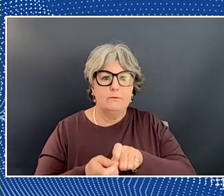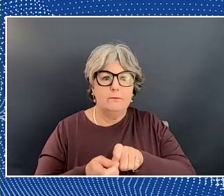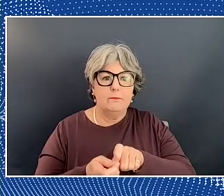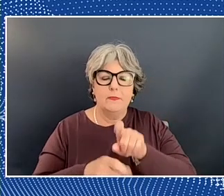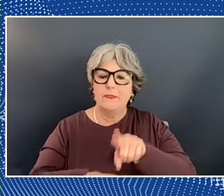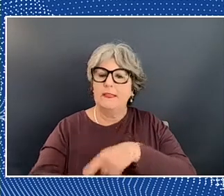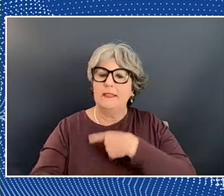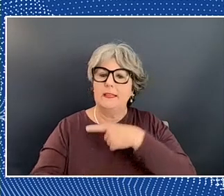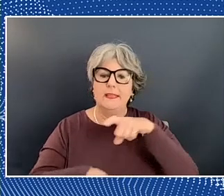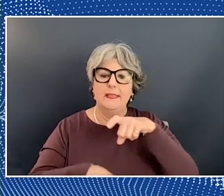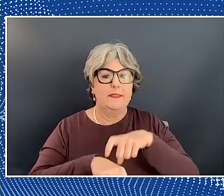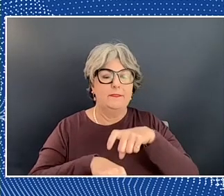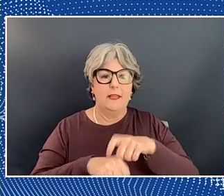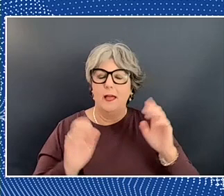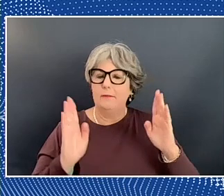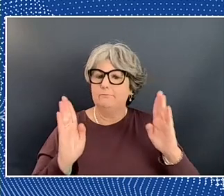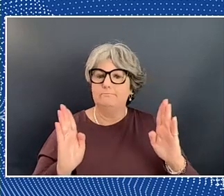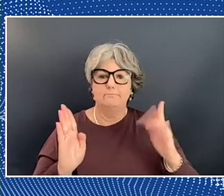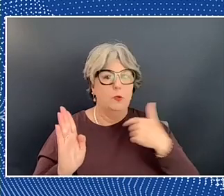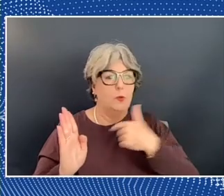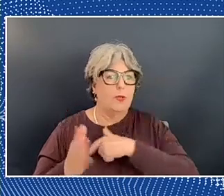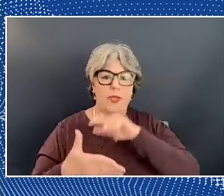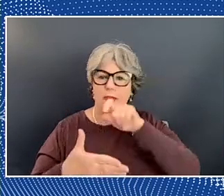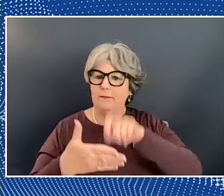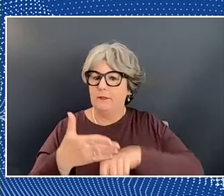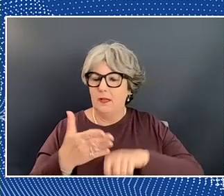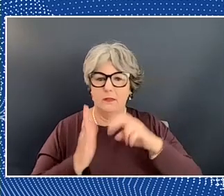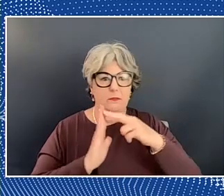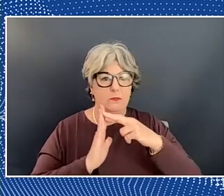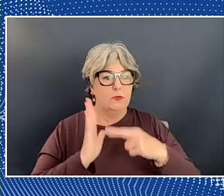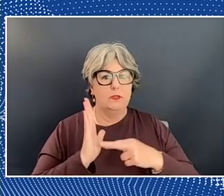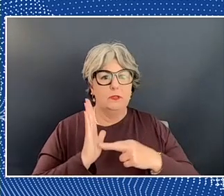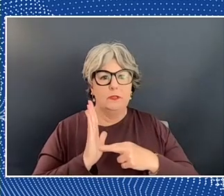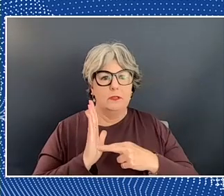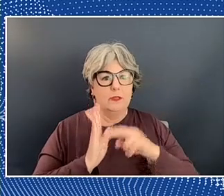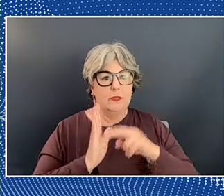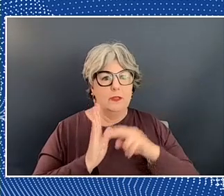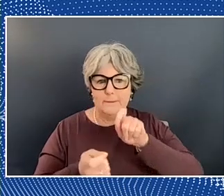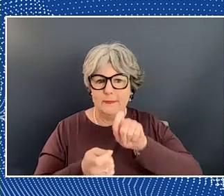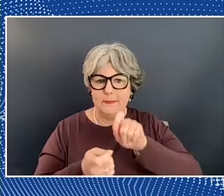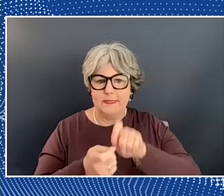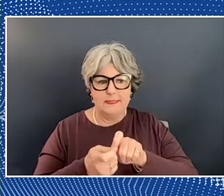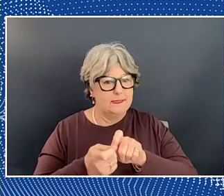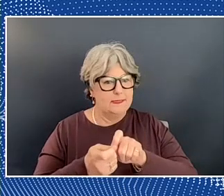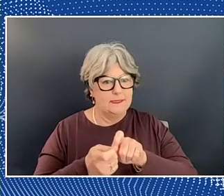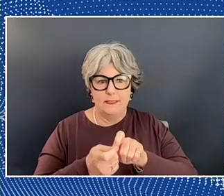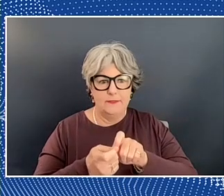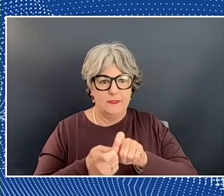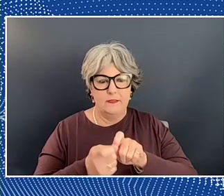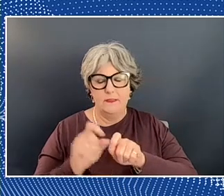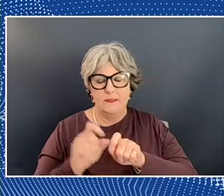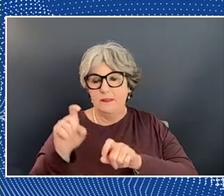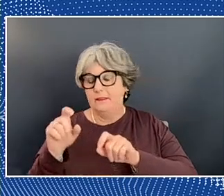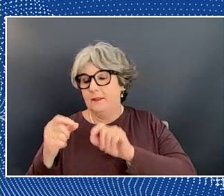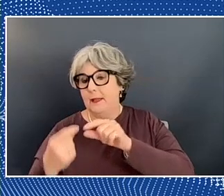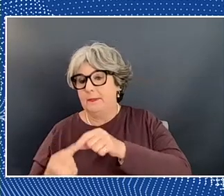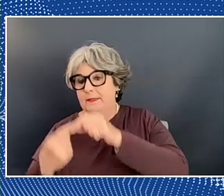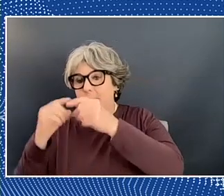We have not written into our regulations a specific if it's X number of years in repayment, we're not going to do that